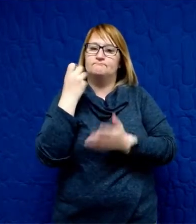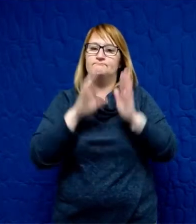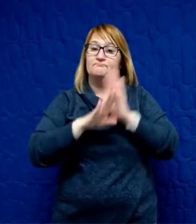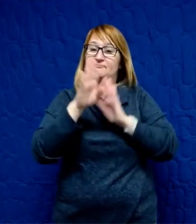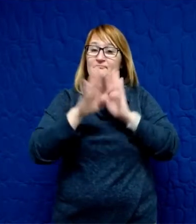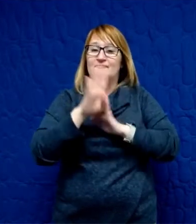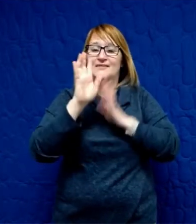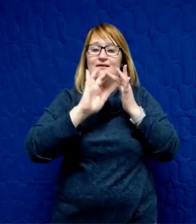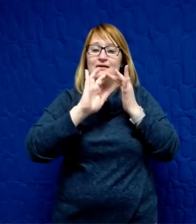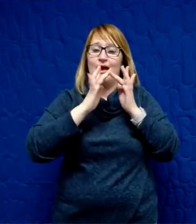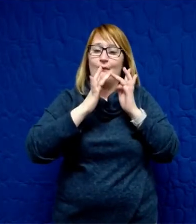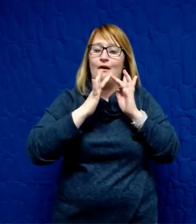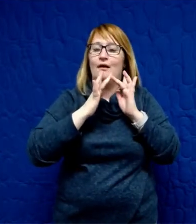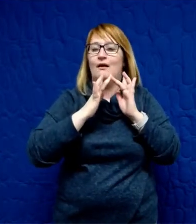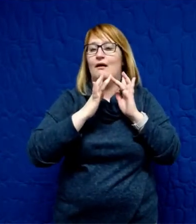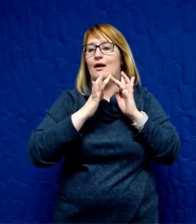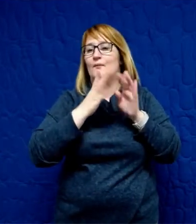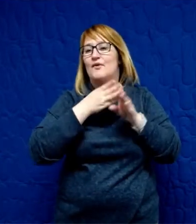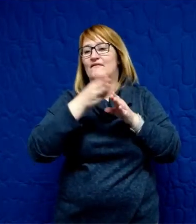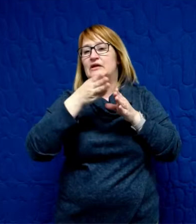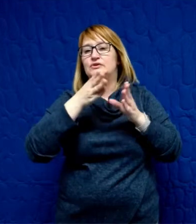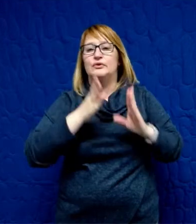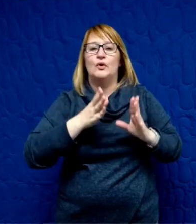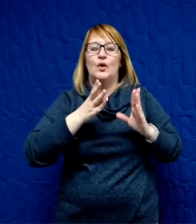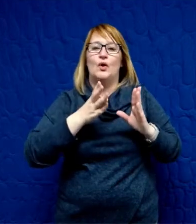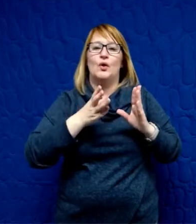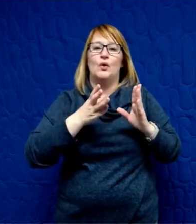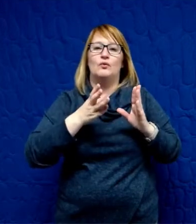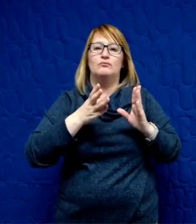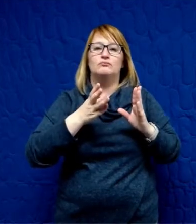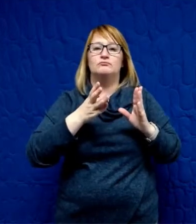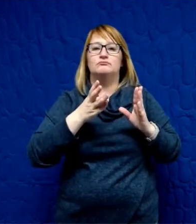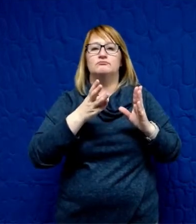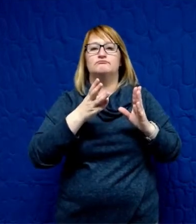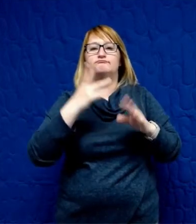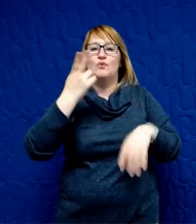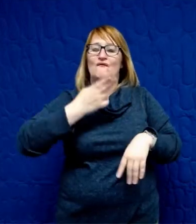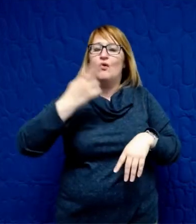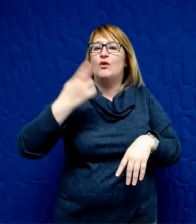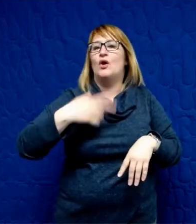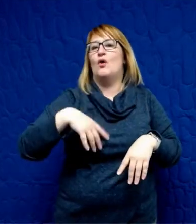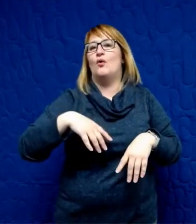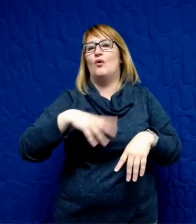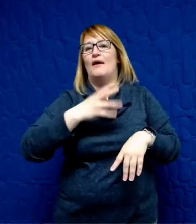your network build your professional portfolio and and maybe if nothing else